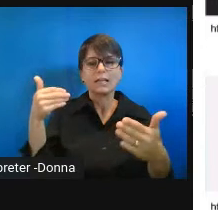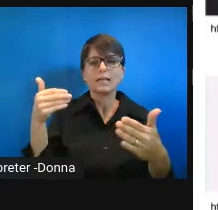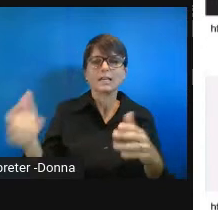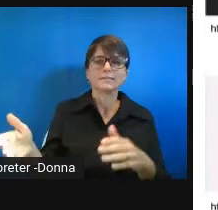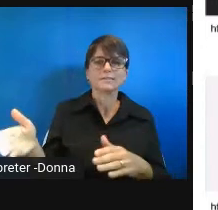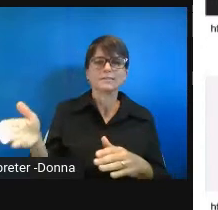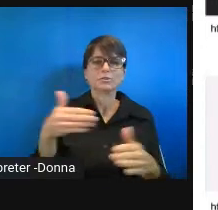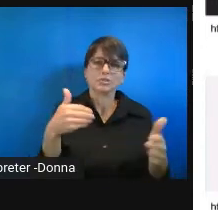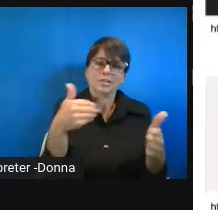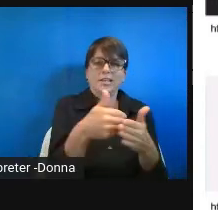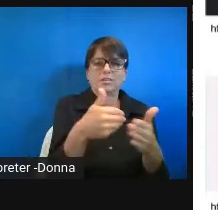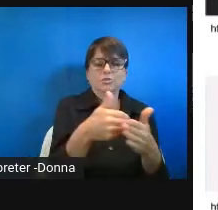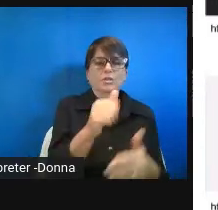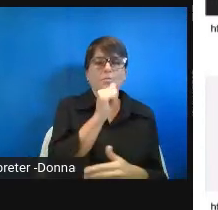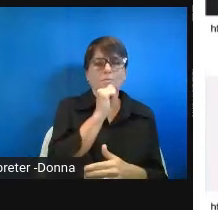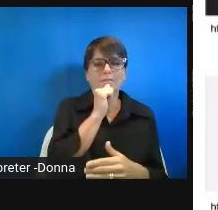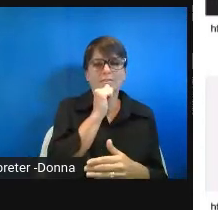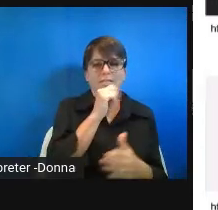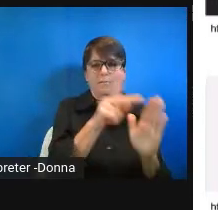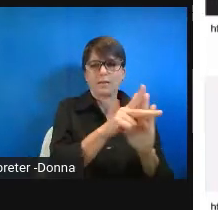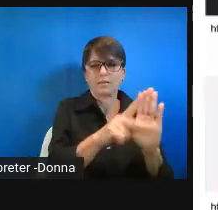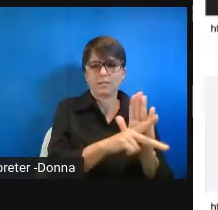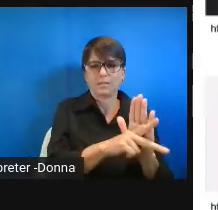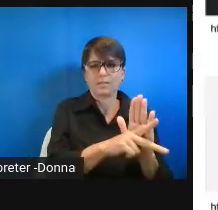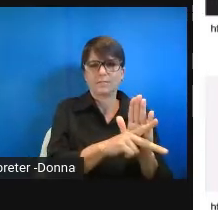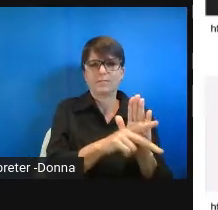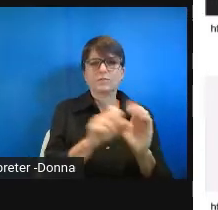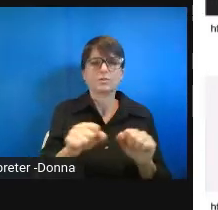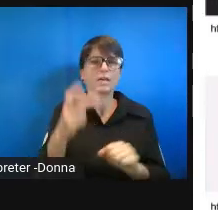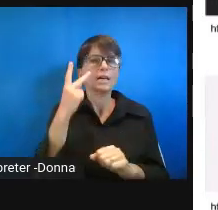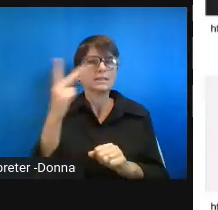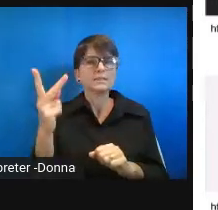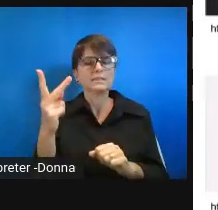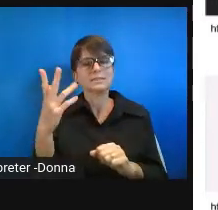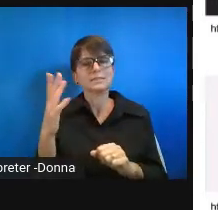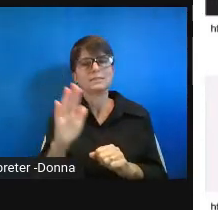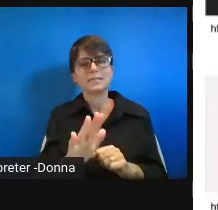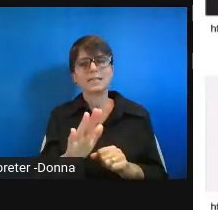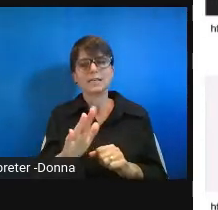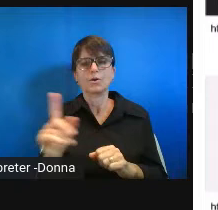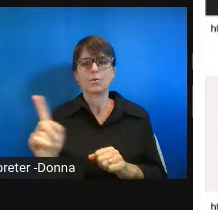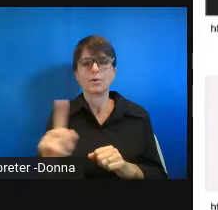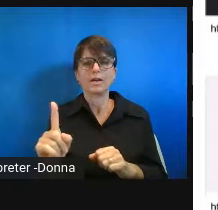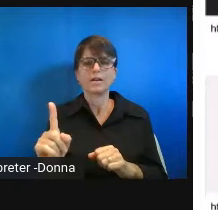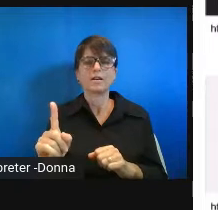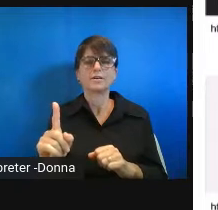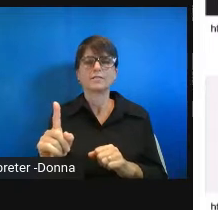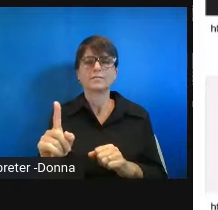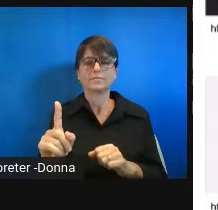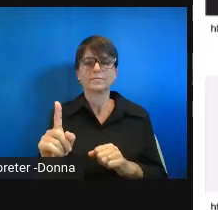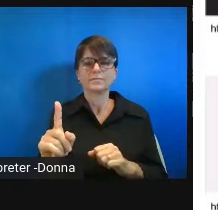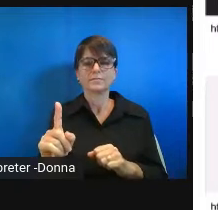Here you can see examples and links on the European Parliament go UK